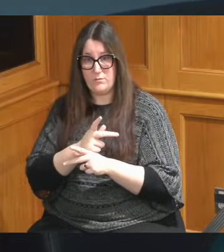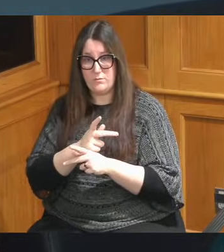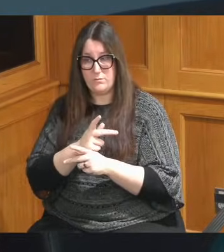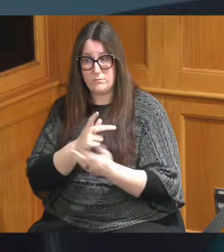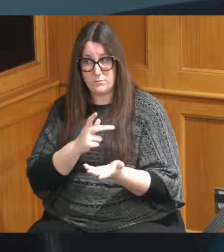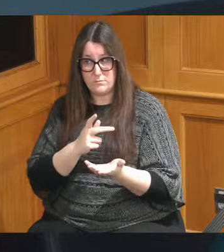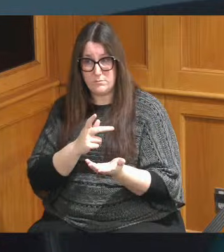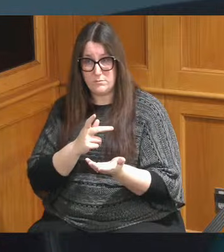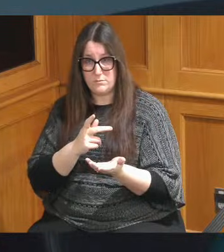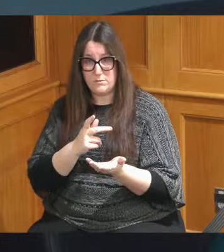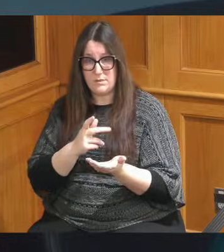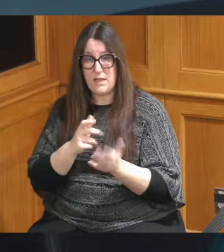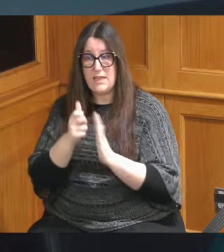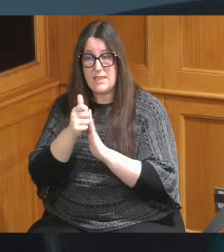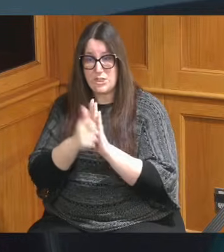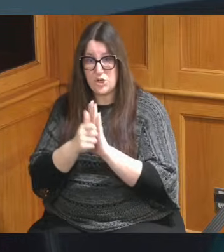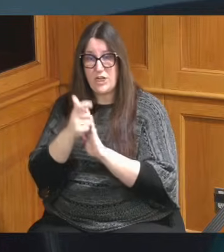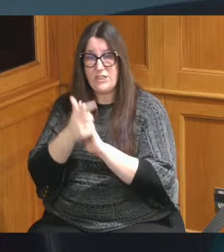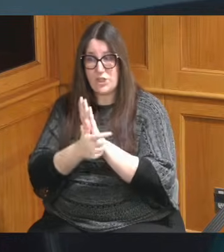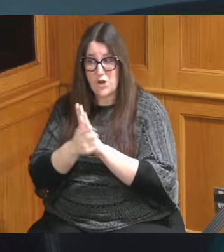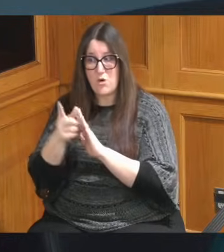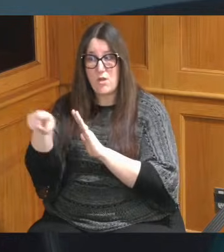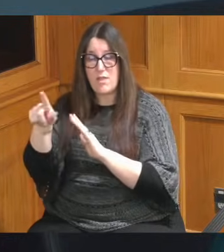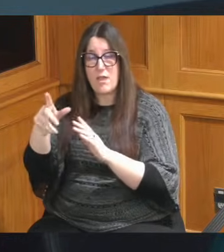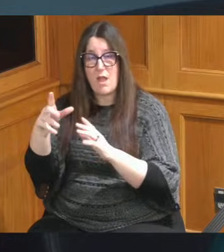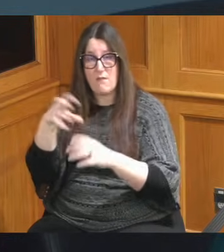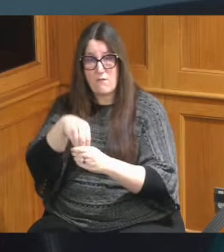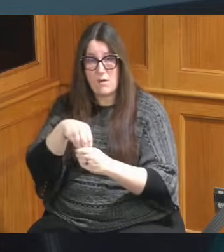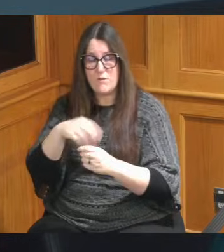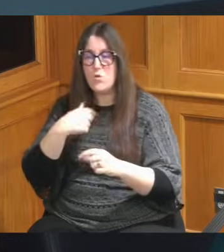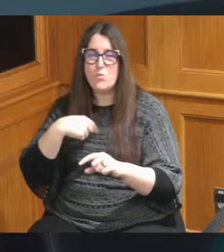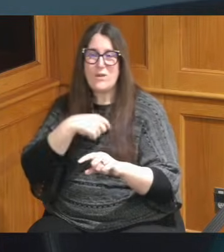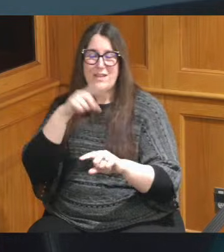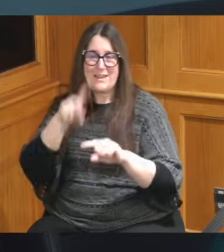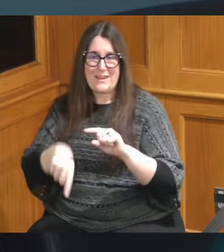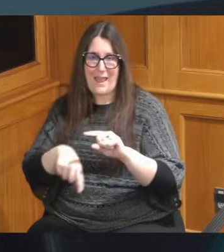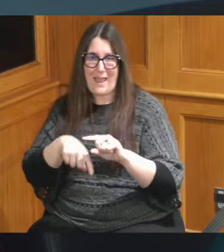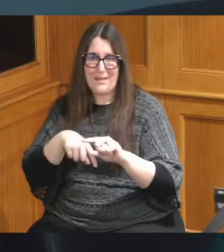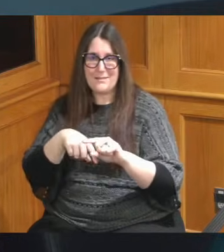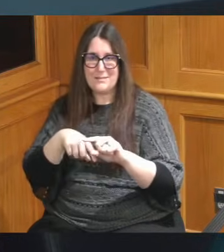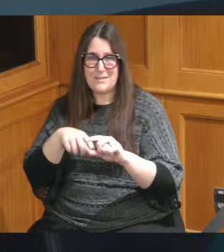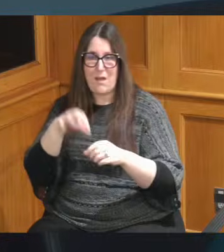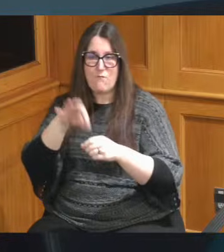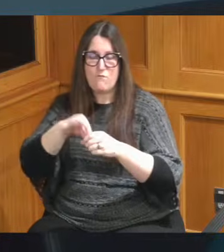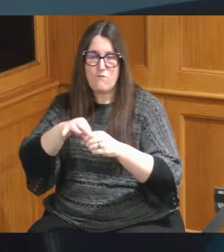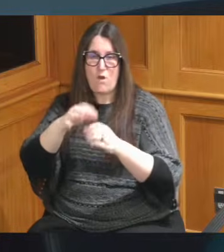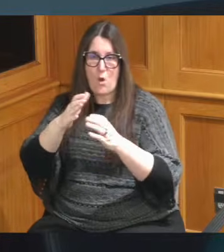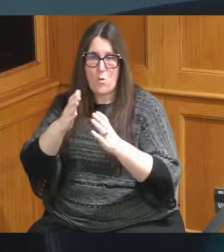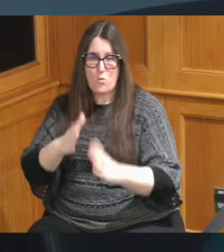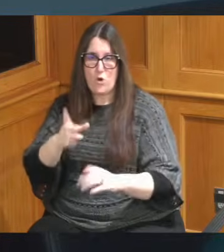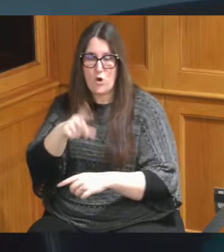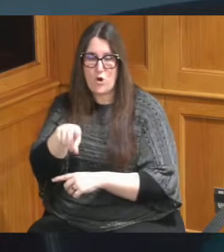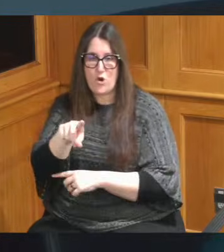involved and let's get to the bottom of it. But we can't go to the voters with a whole lot of well